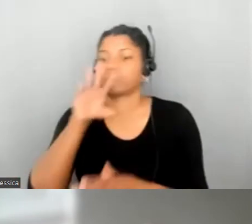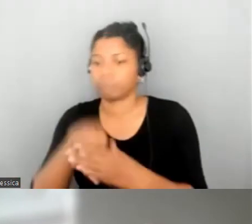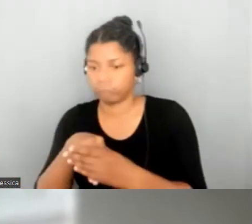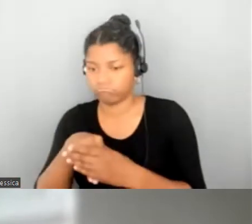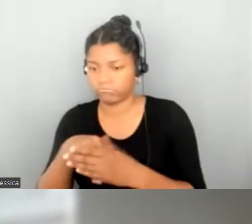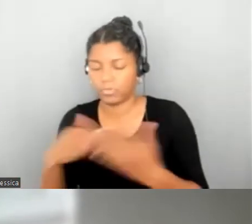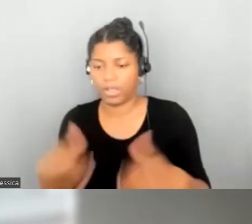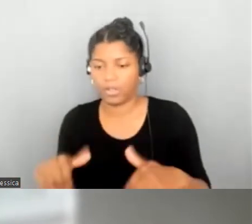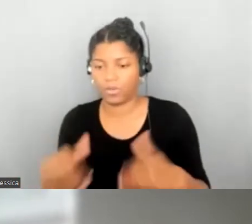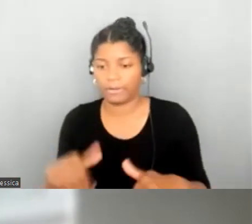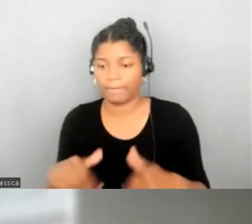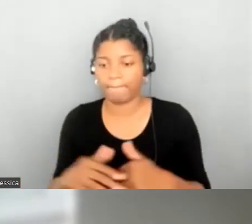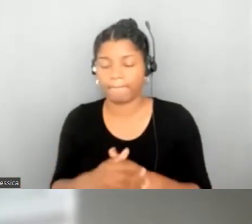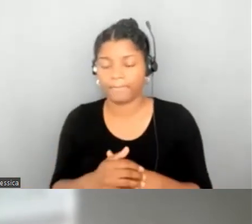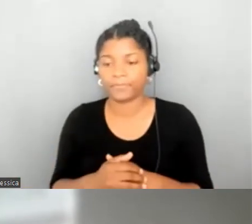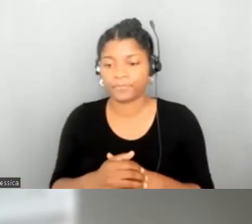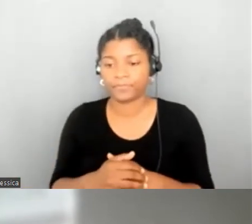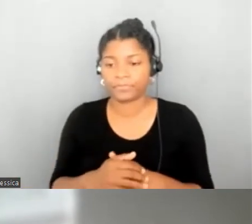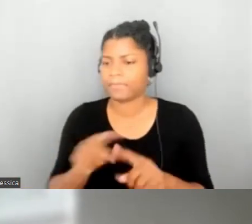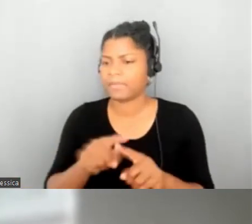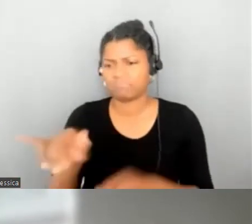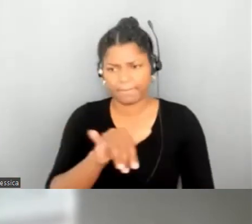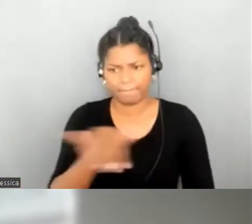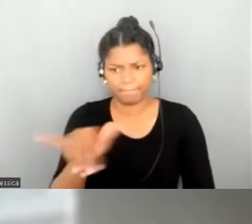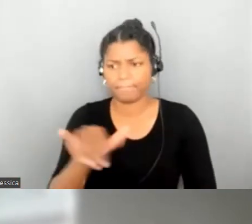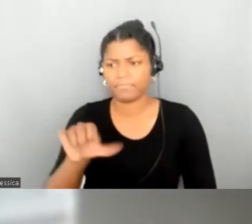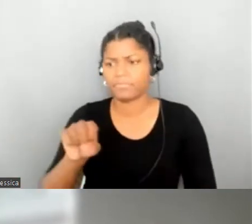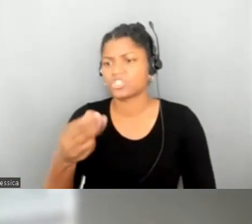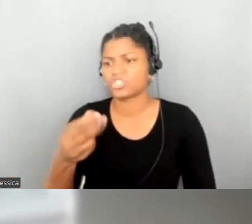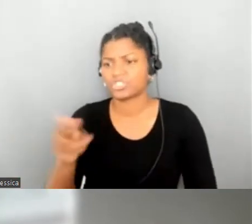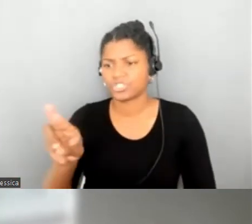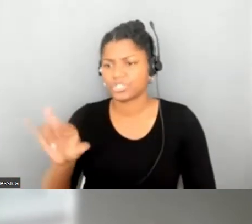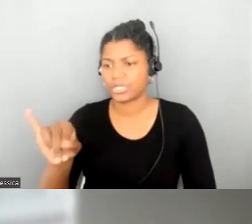It is similar to how it was described also.